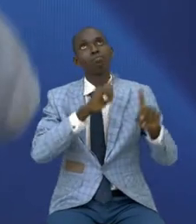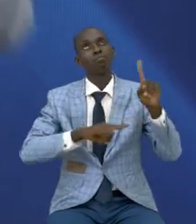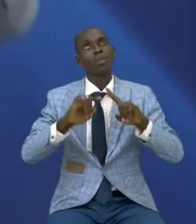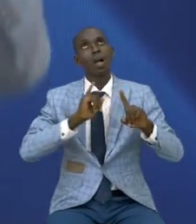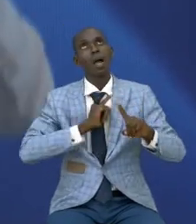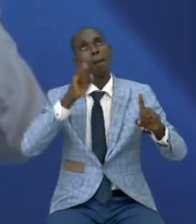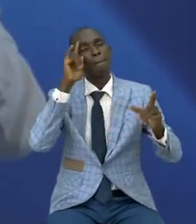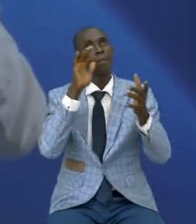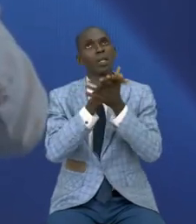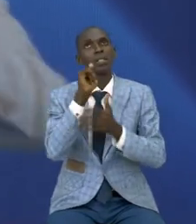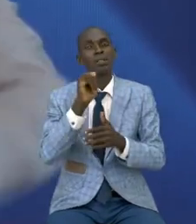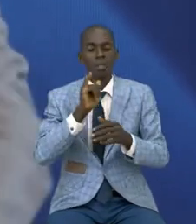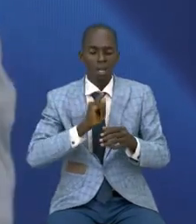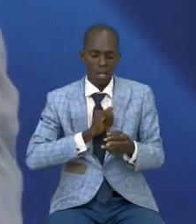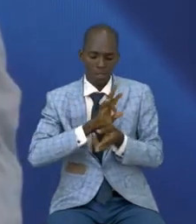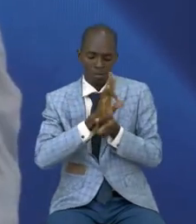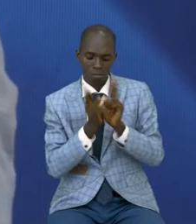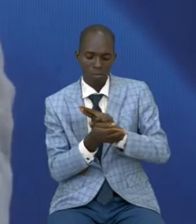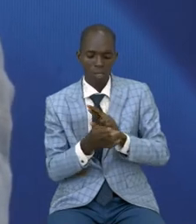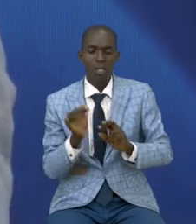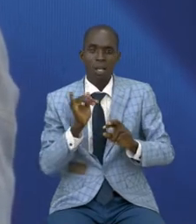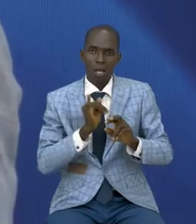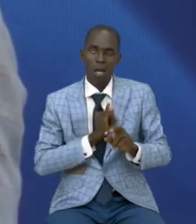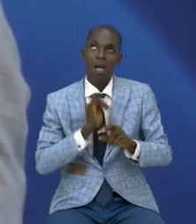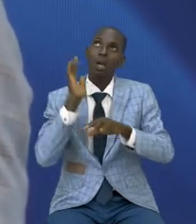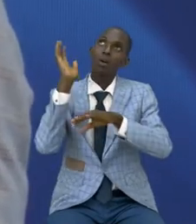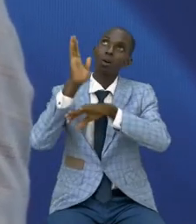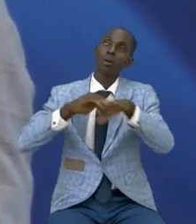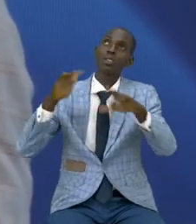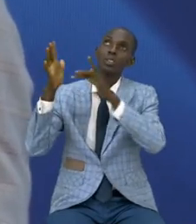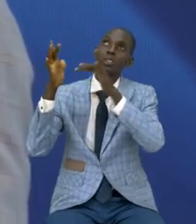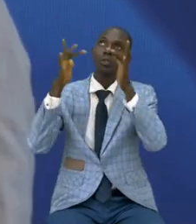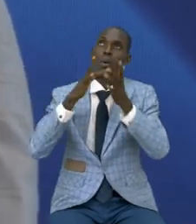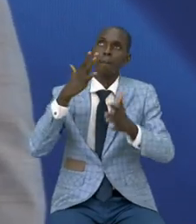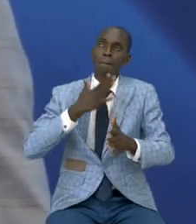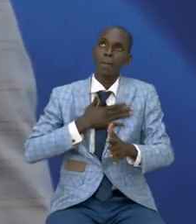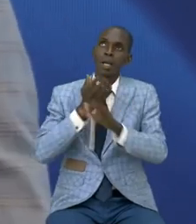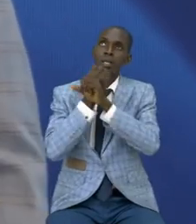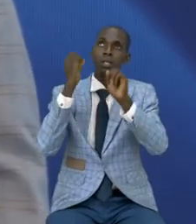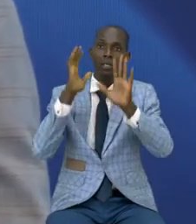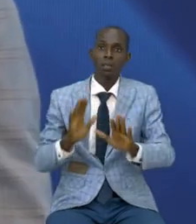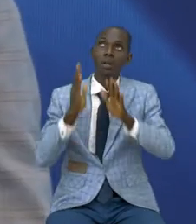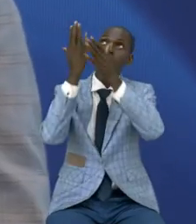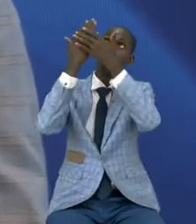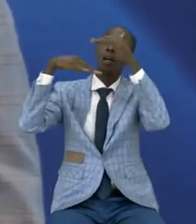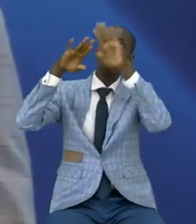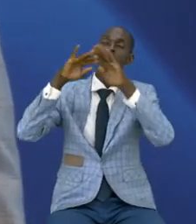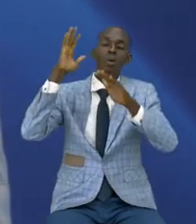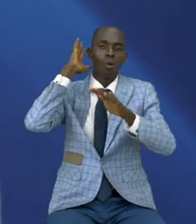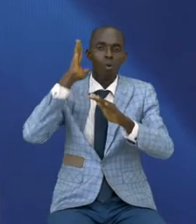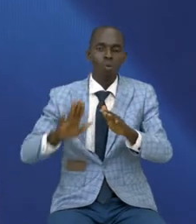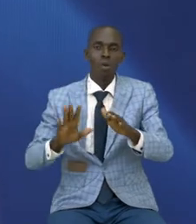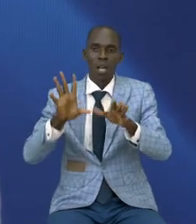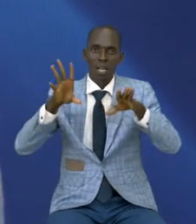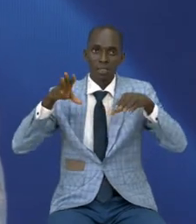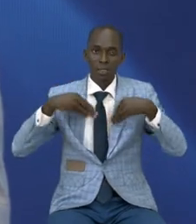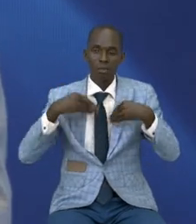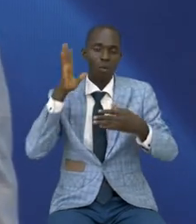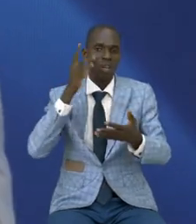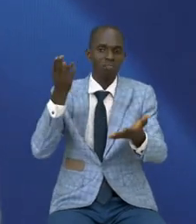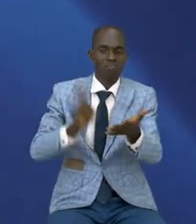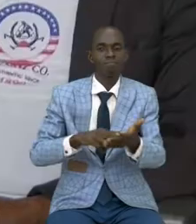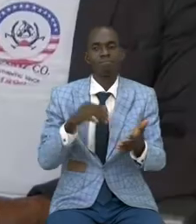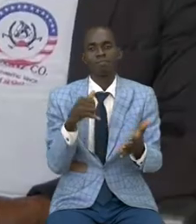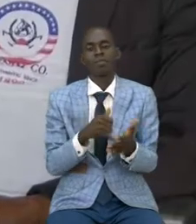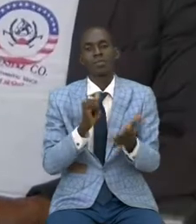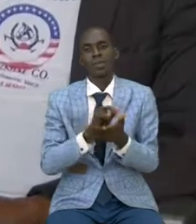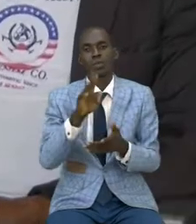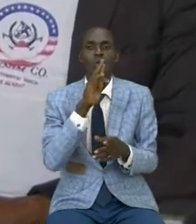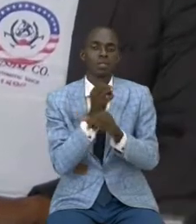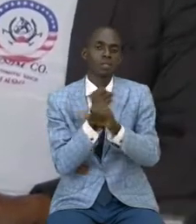i repent i call jesus my savior heaven will register your name that you are saved where